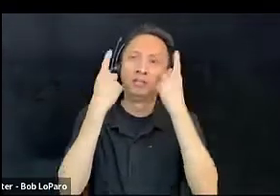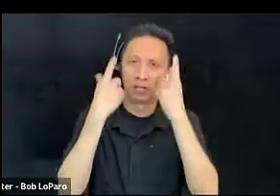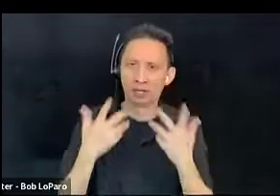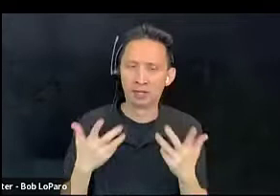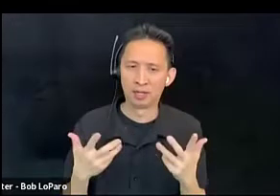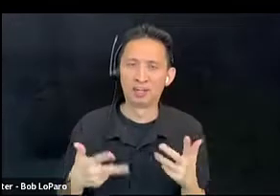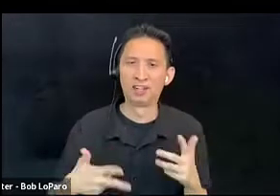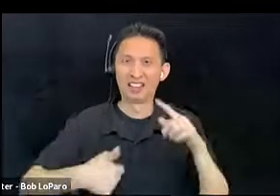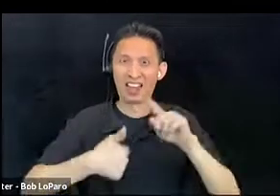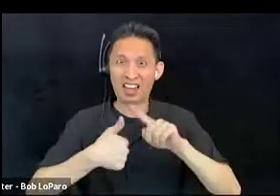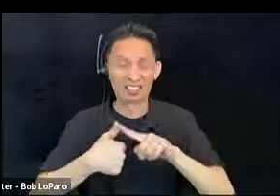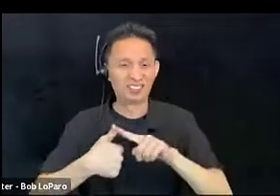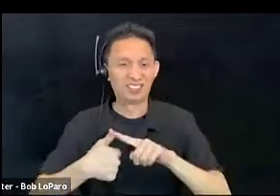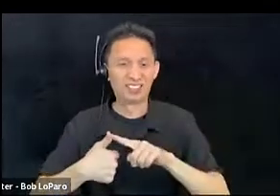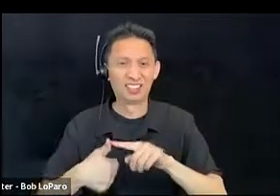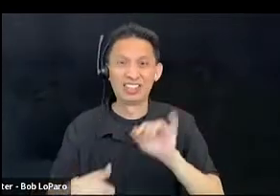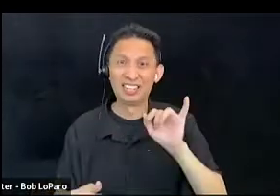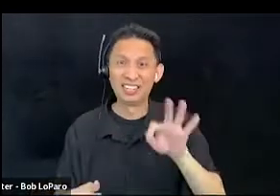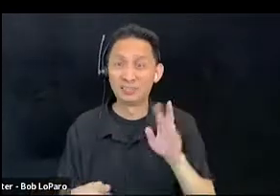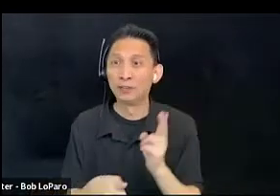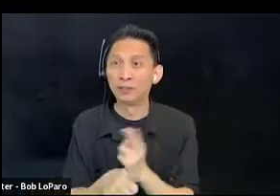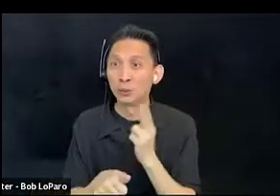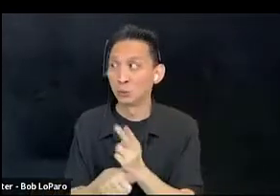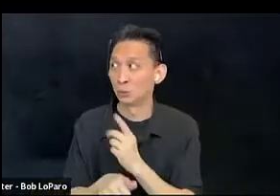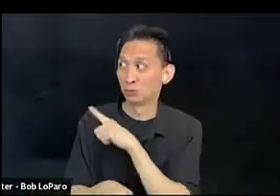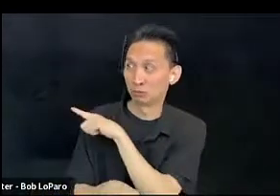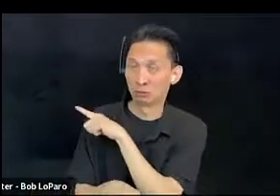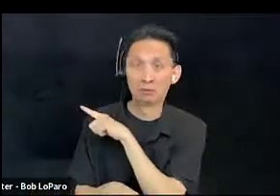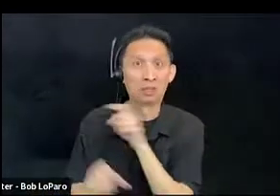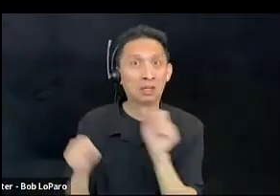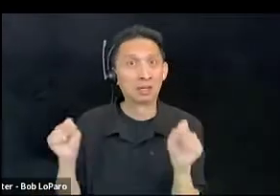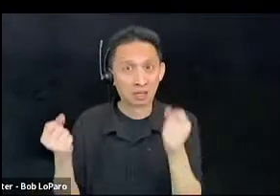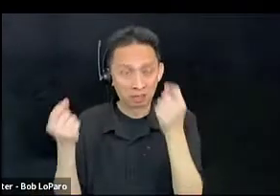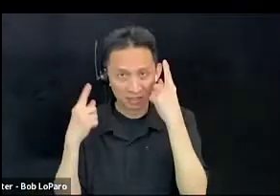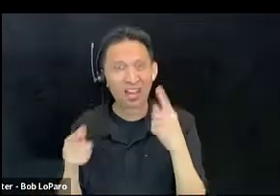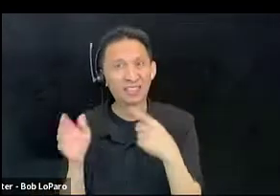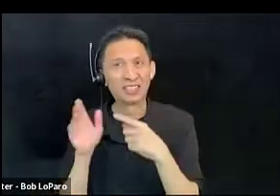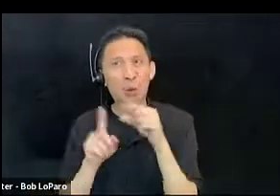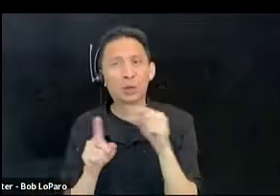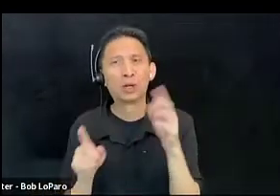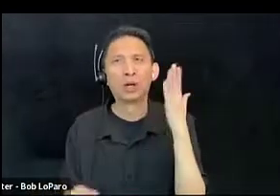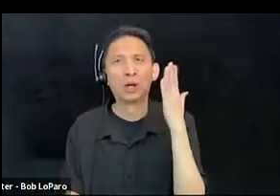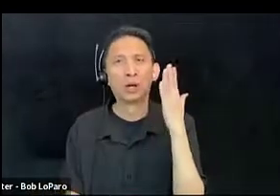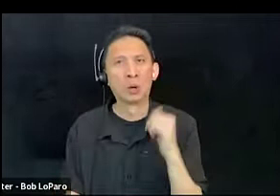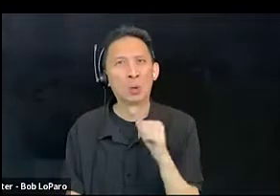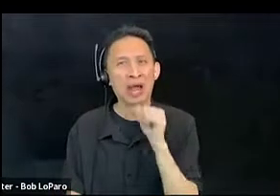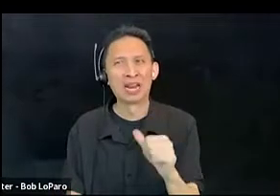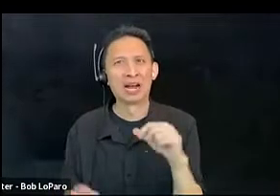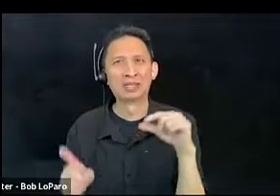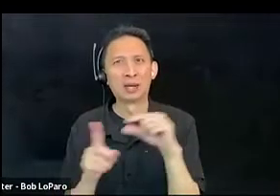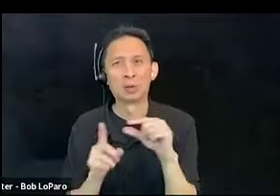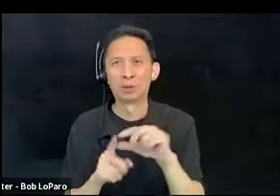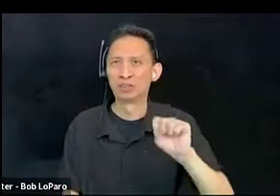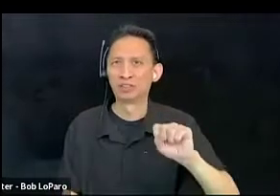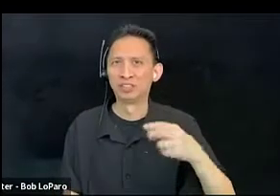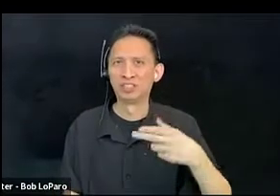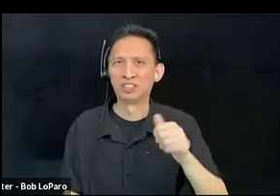if you can use that symbol to understand that word, why can't you just use the word itself, the sight word shadow?